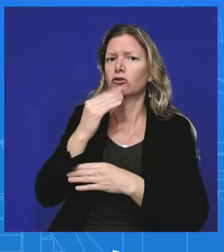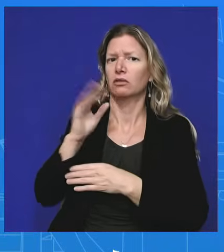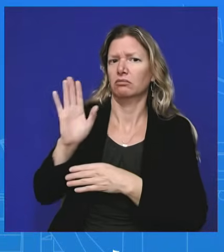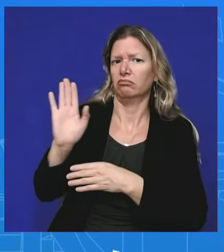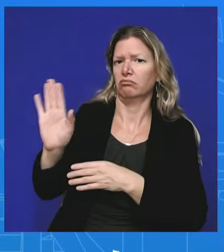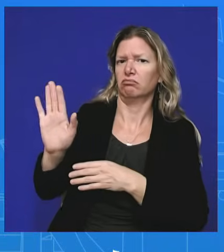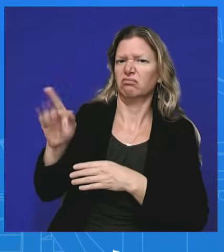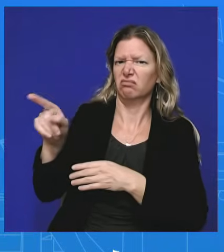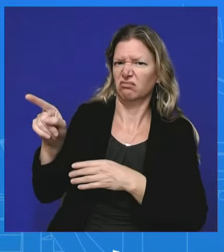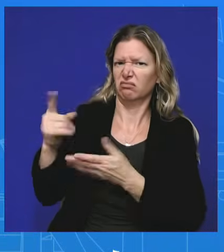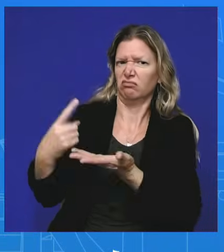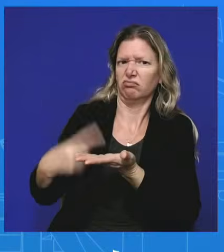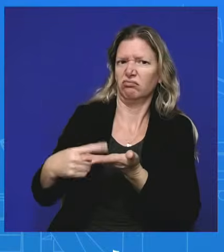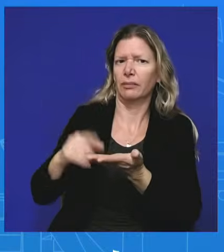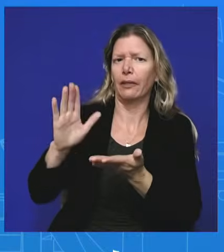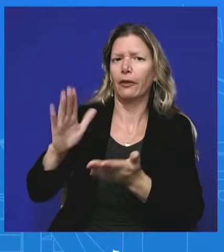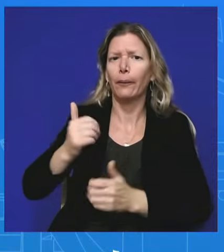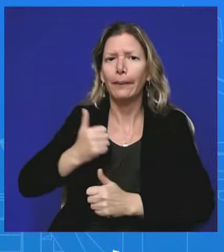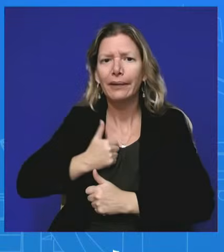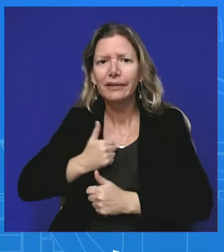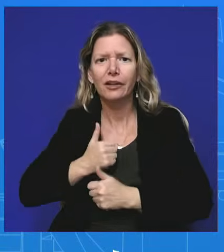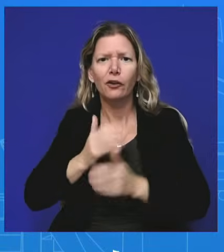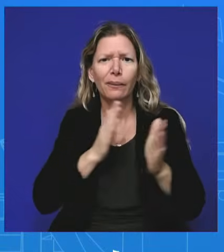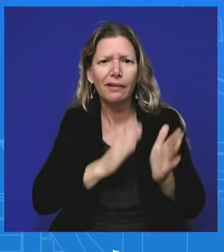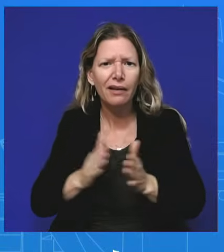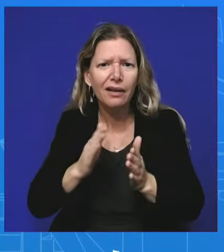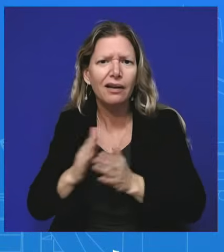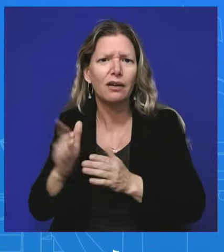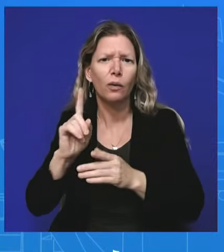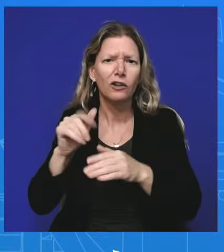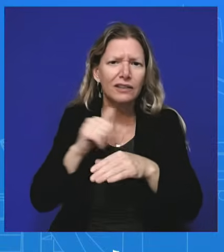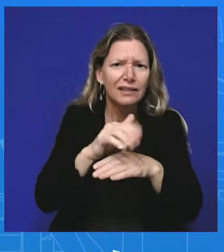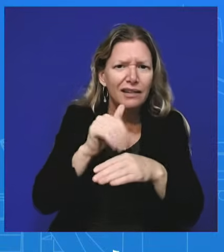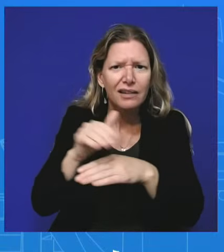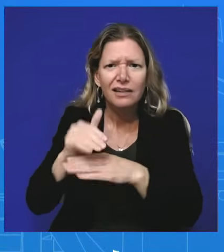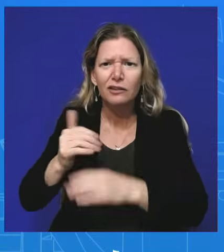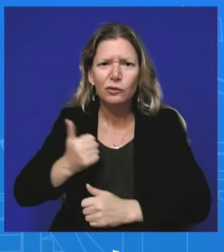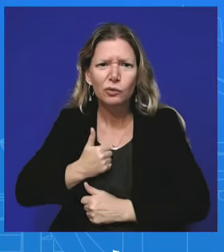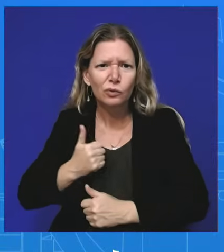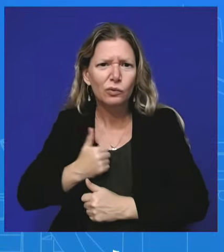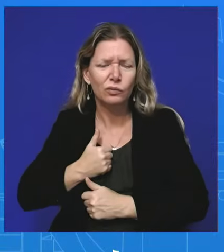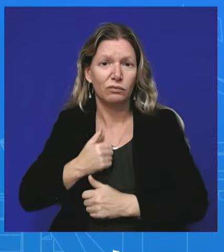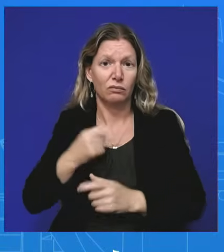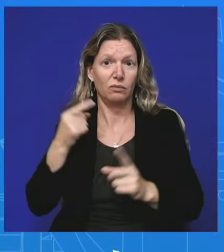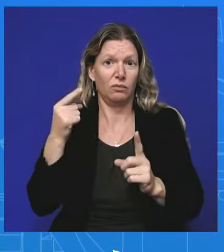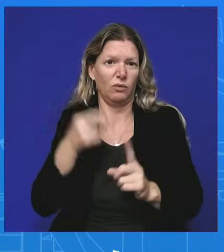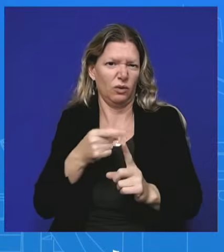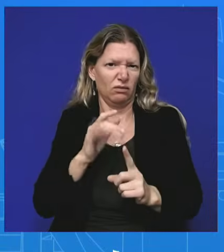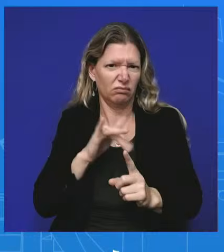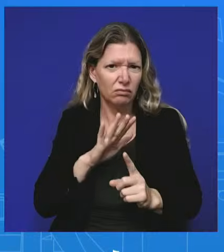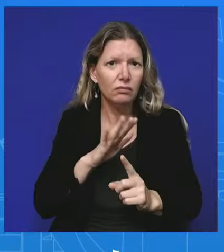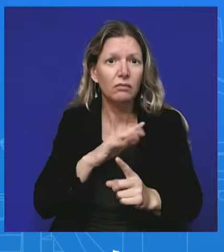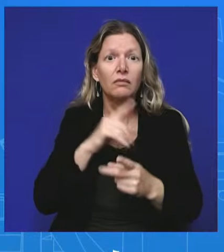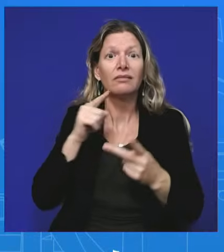to go after Hamas, including in Rafah. And as I just mentioned, Jake's going to raise this issue when he goes to --